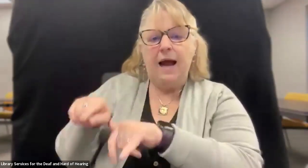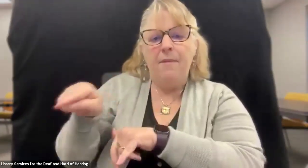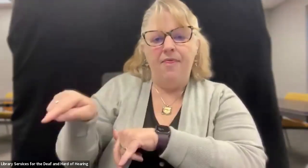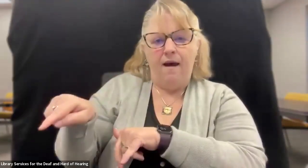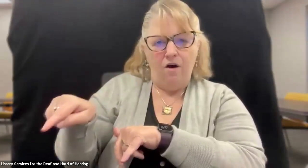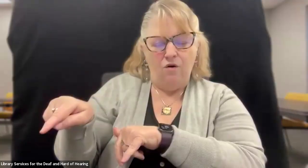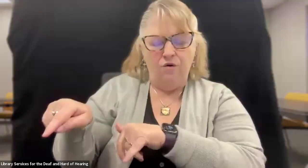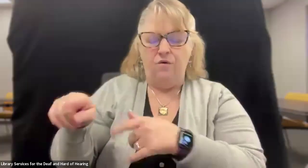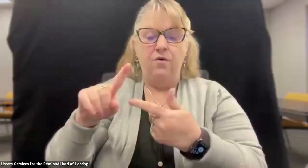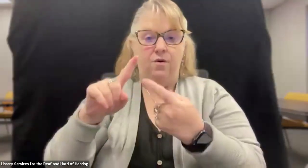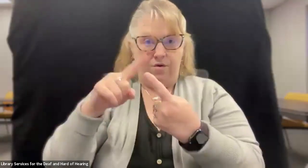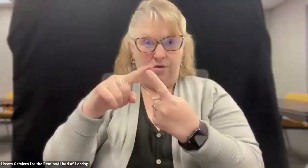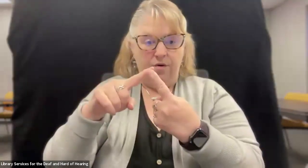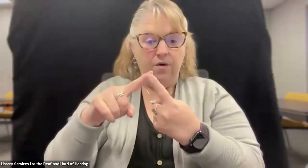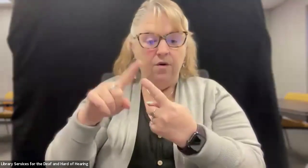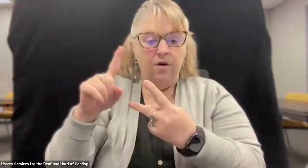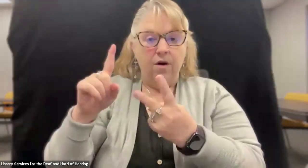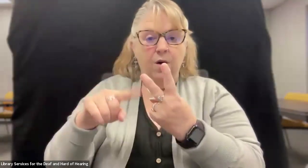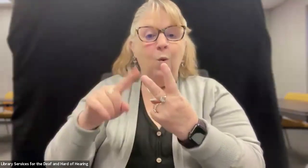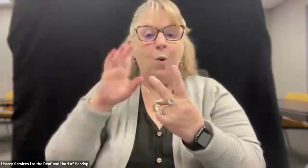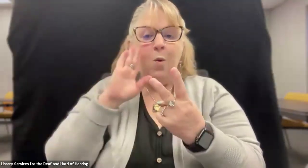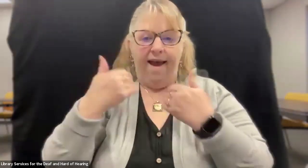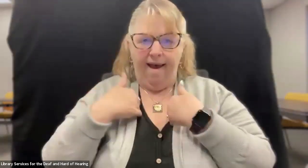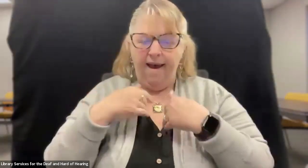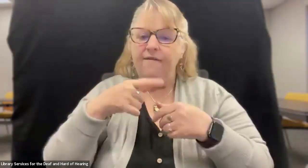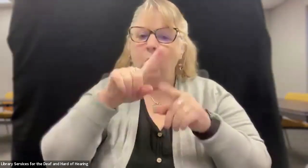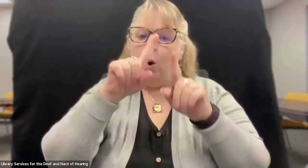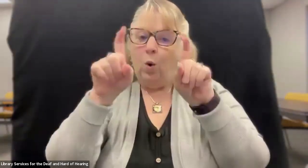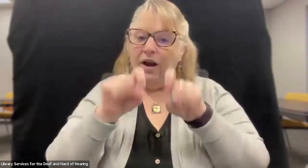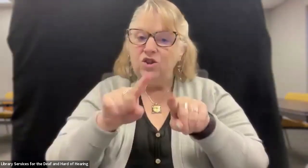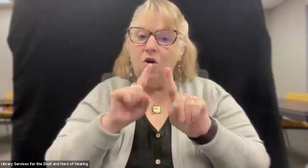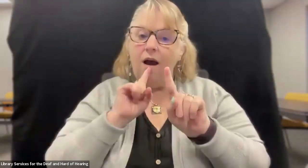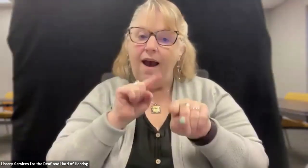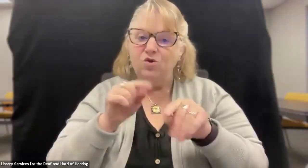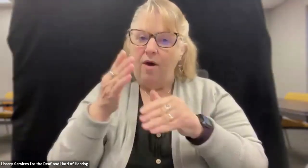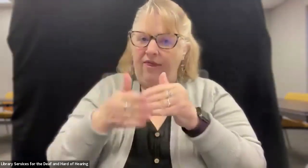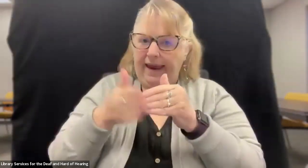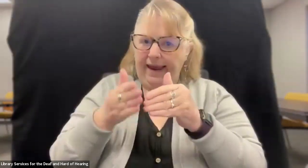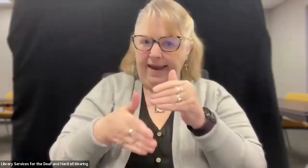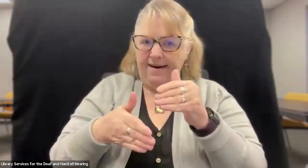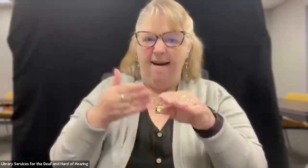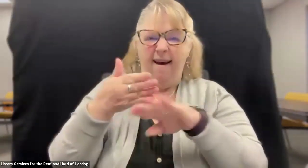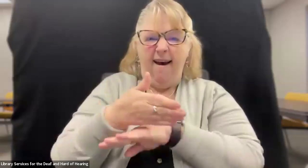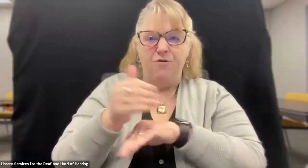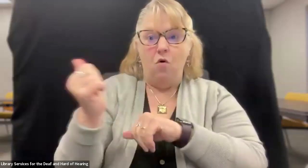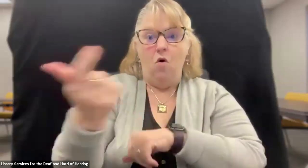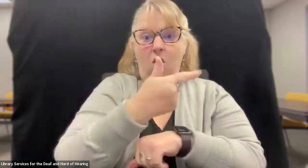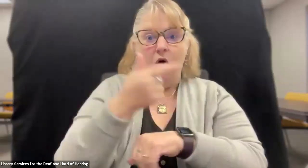And that way you won't forget about them. You can document them there. We will have a Q&A at the end.